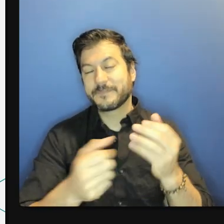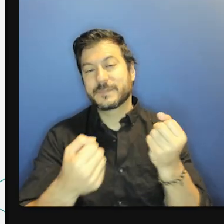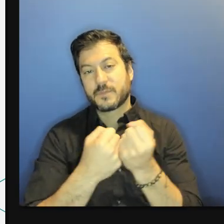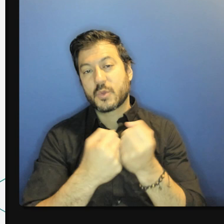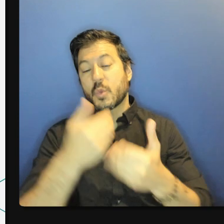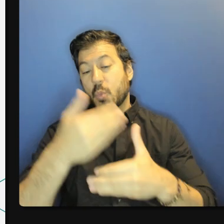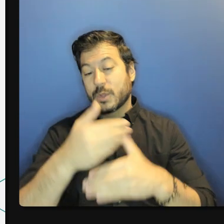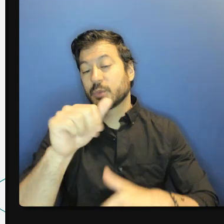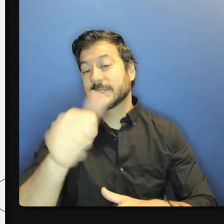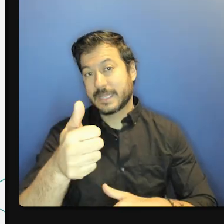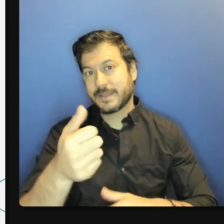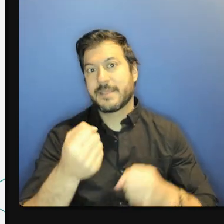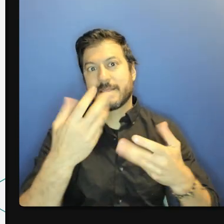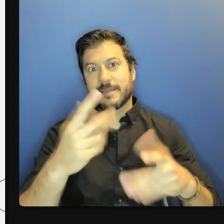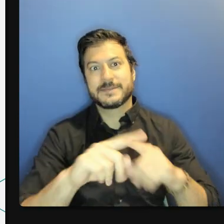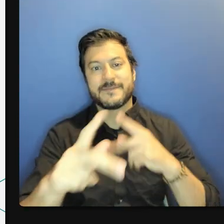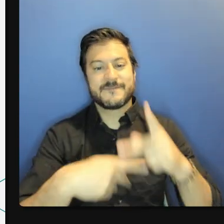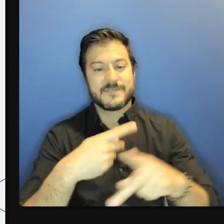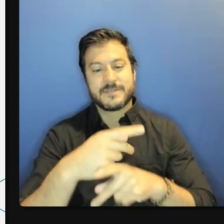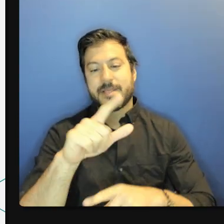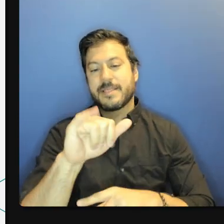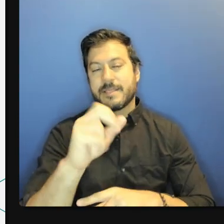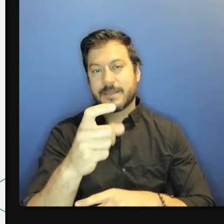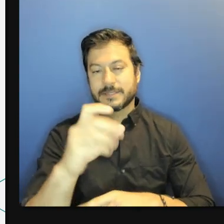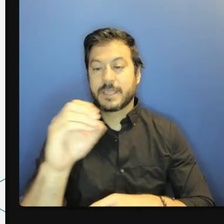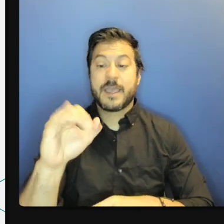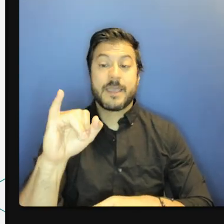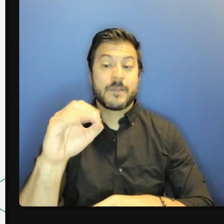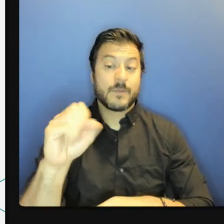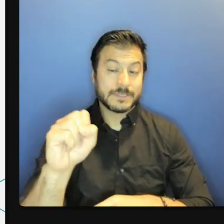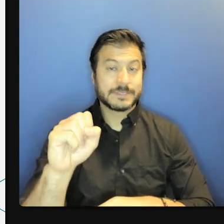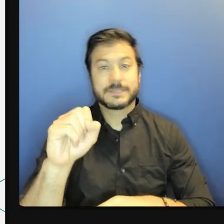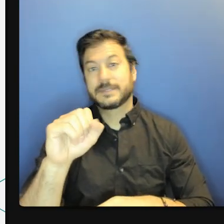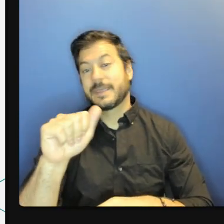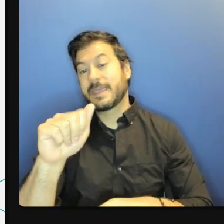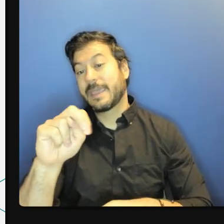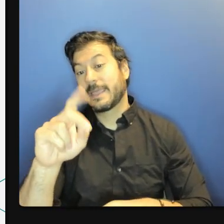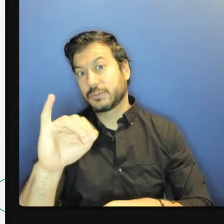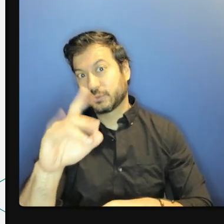The SDK supports Windows 10, lots of versions of Linux, iOS, Android,